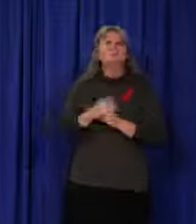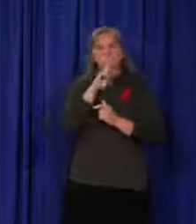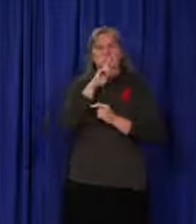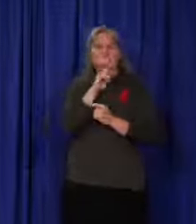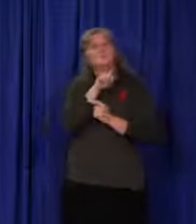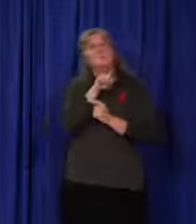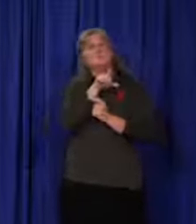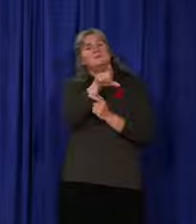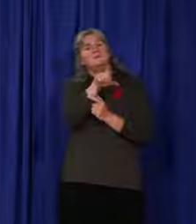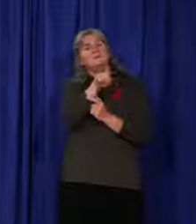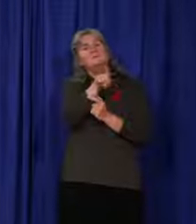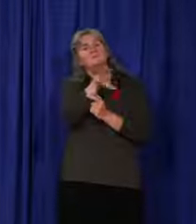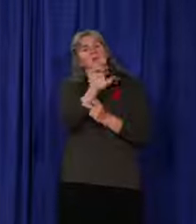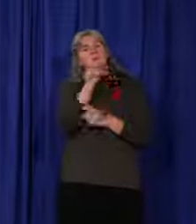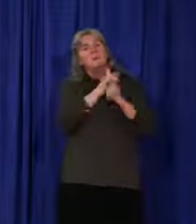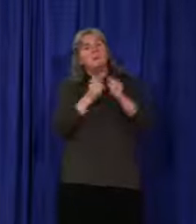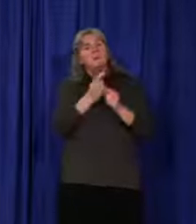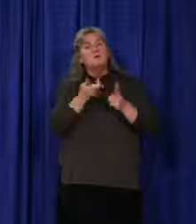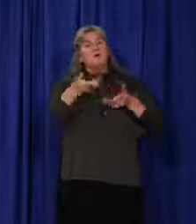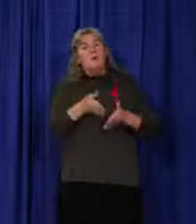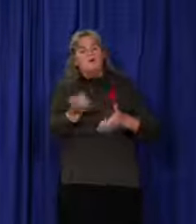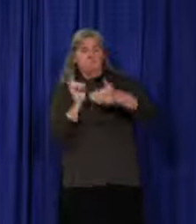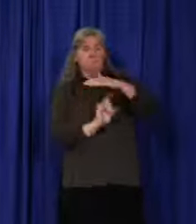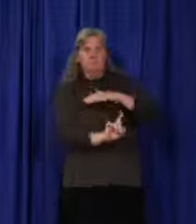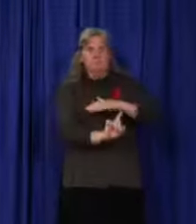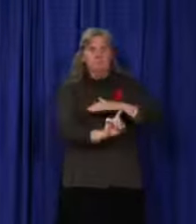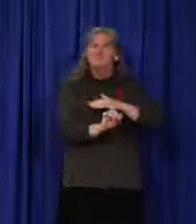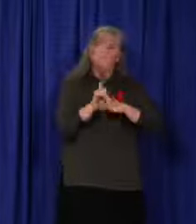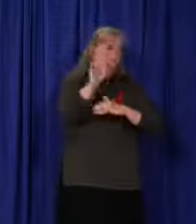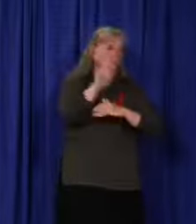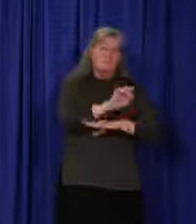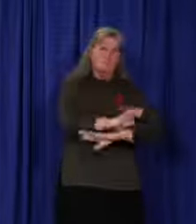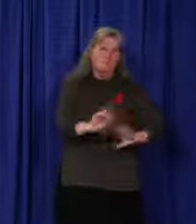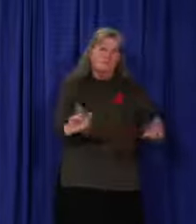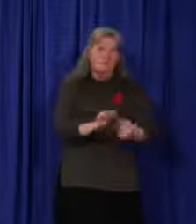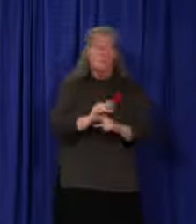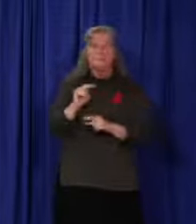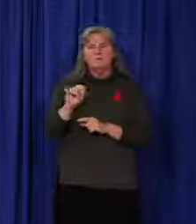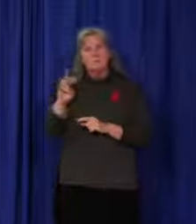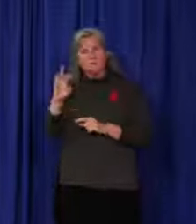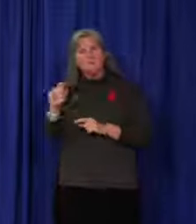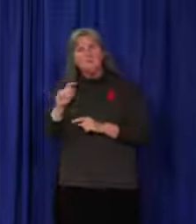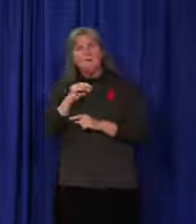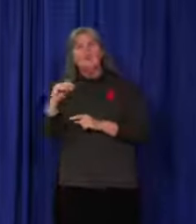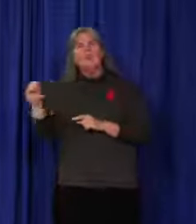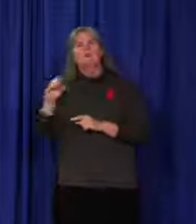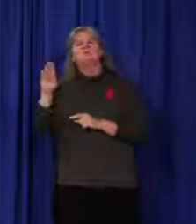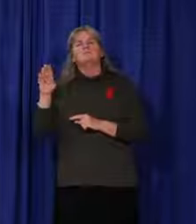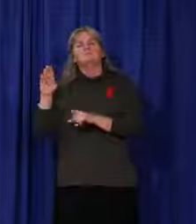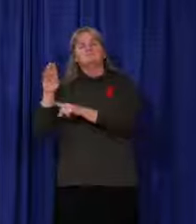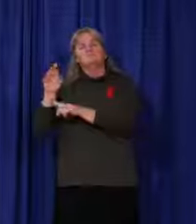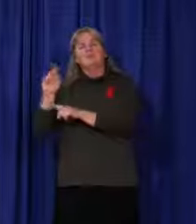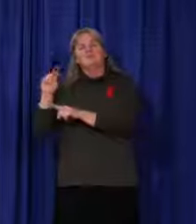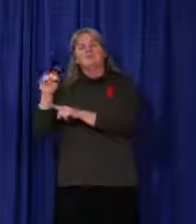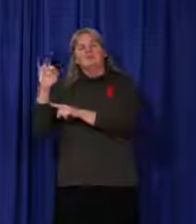plates to be here, which is why we have issued decals for the identification of these vehicles.